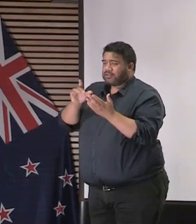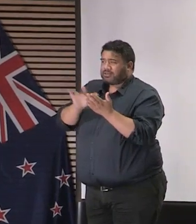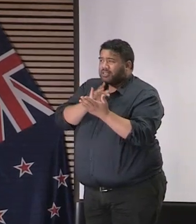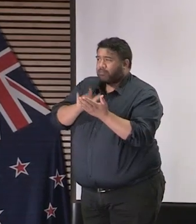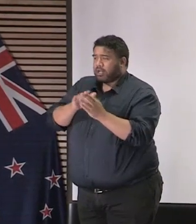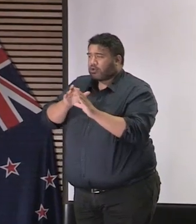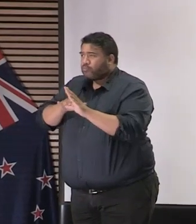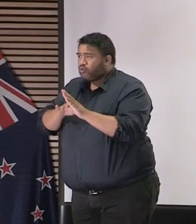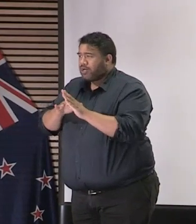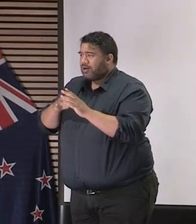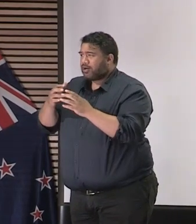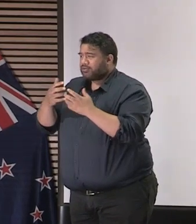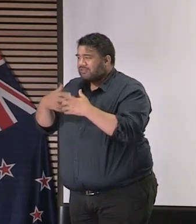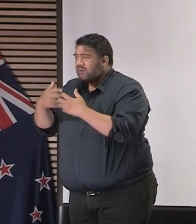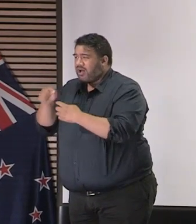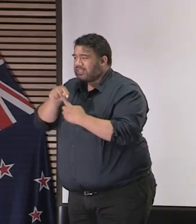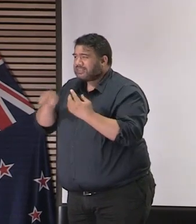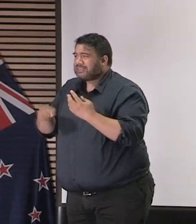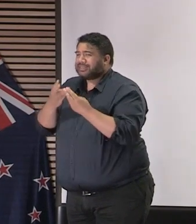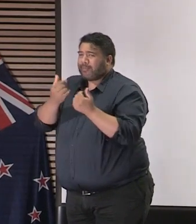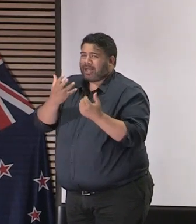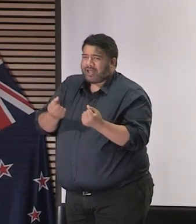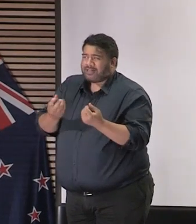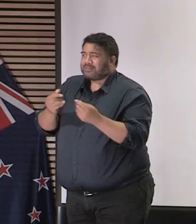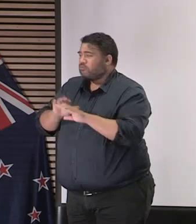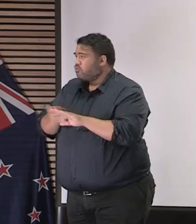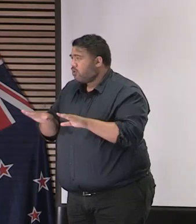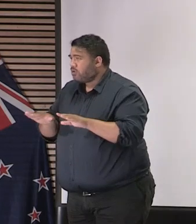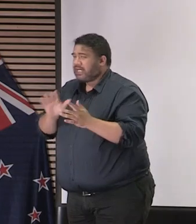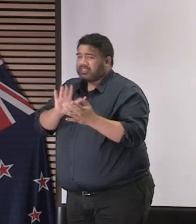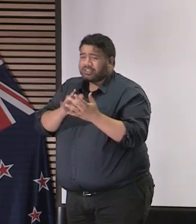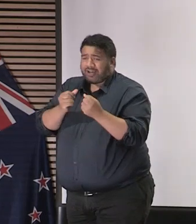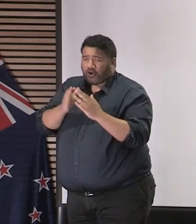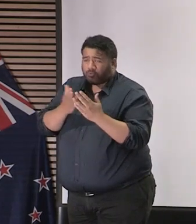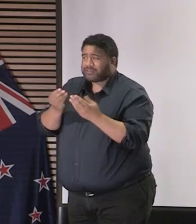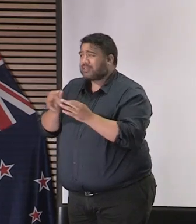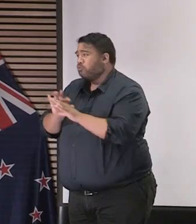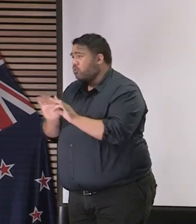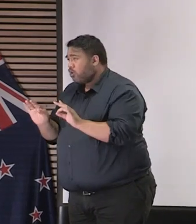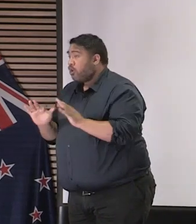logistical challenges as you might imagine with device availability and connectivity